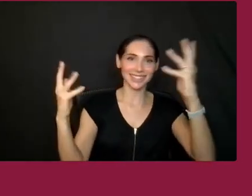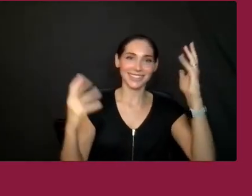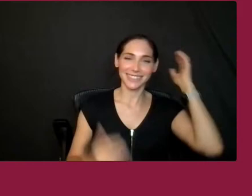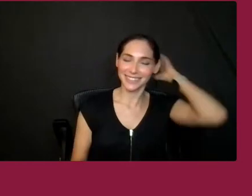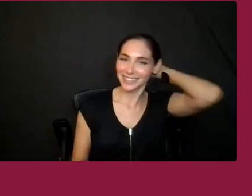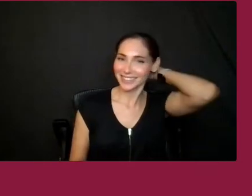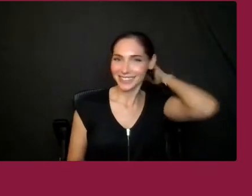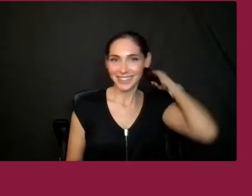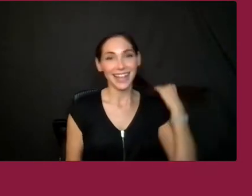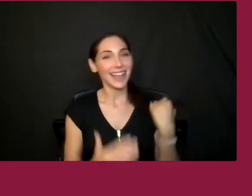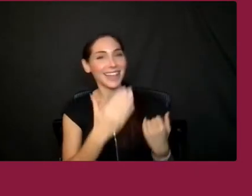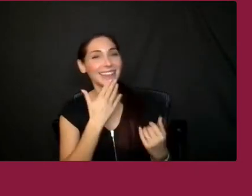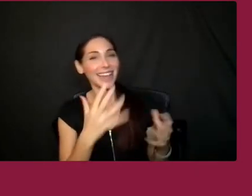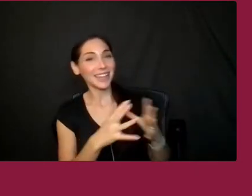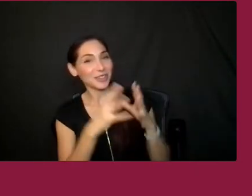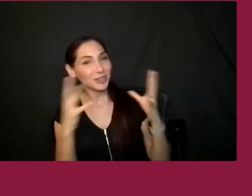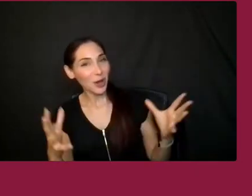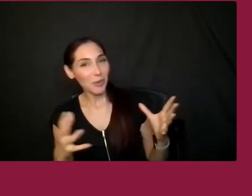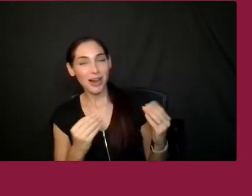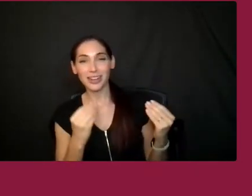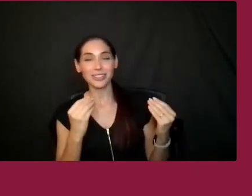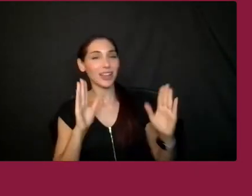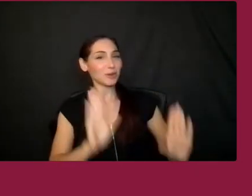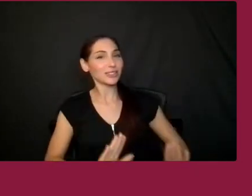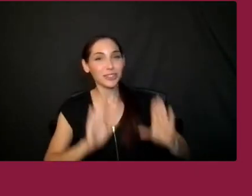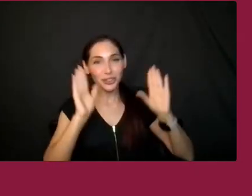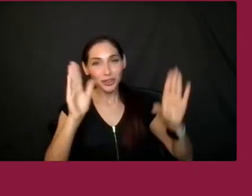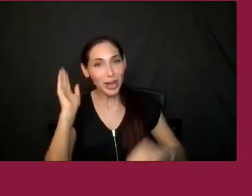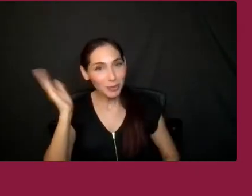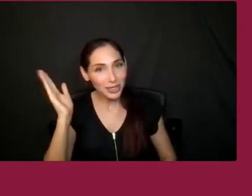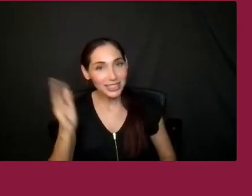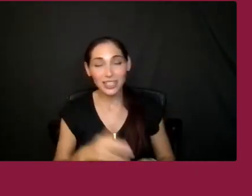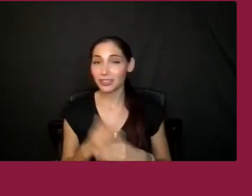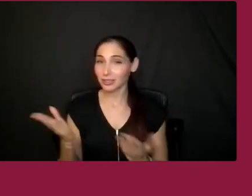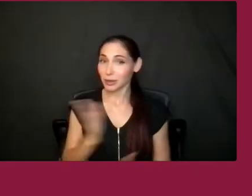Thank you so much. That was such a great presentation. Board, do we have any questions?